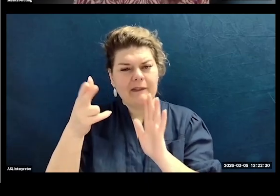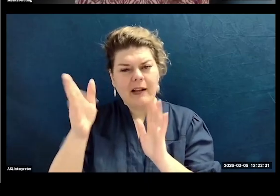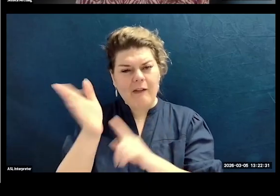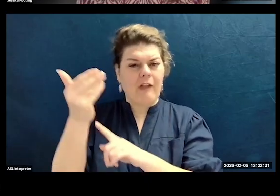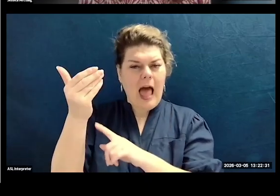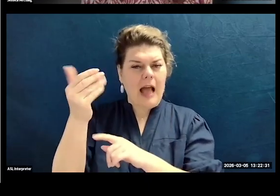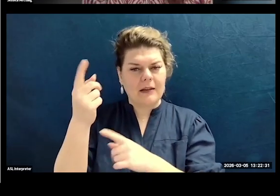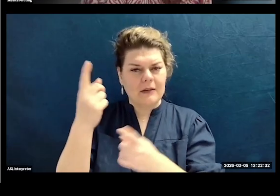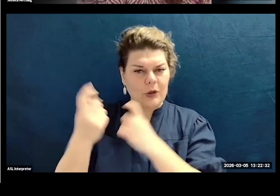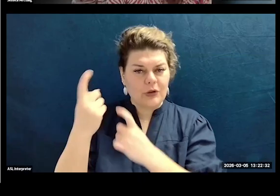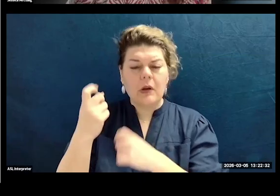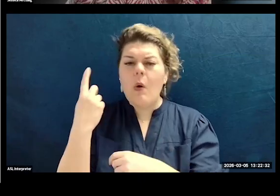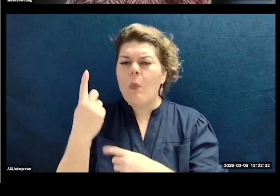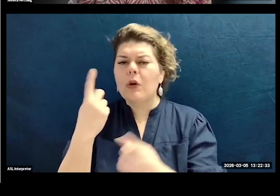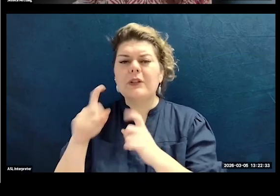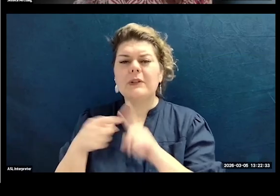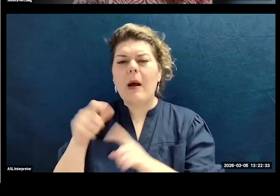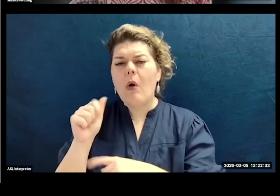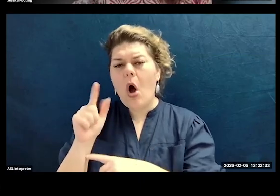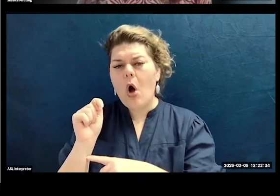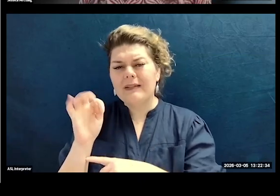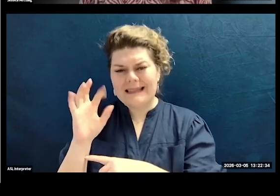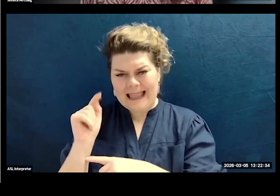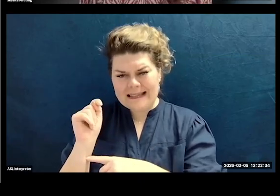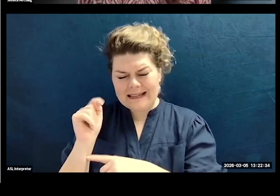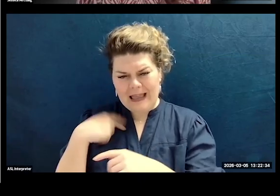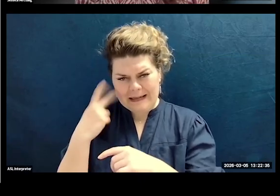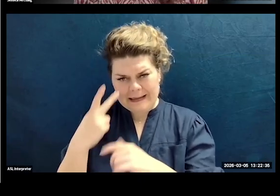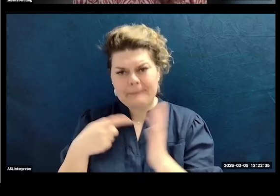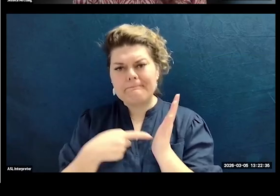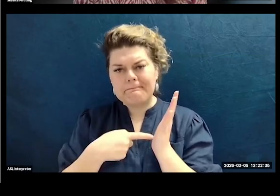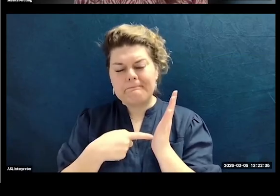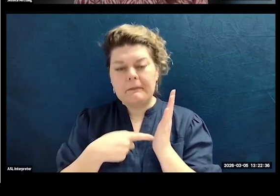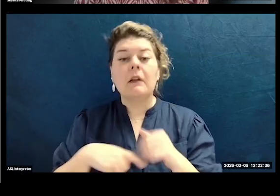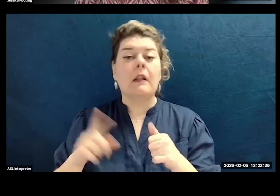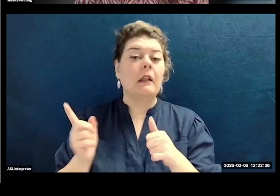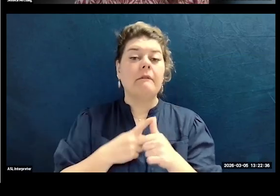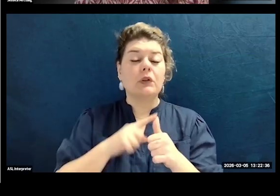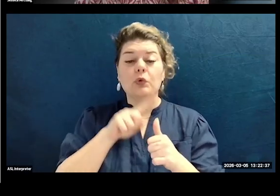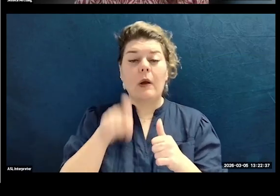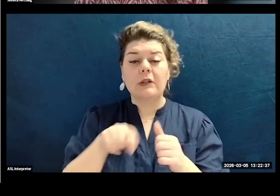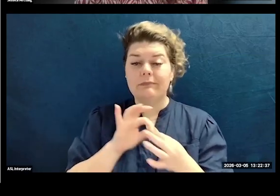So, we got a question about alternative text. A couple questions. So, the first was in regard to alt text